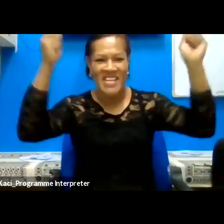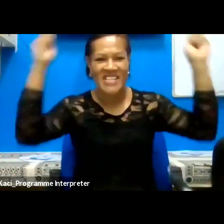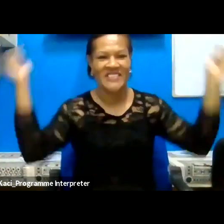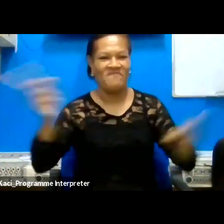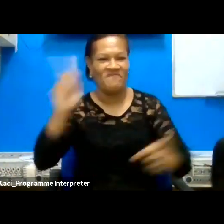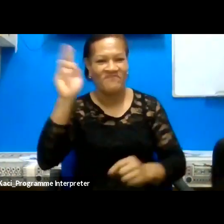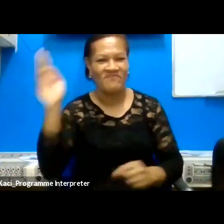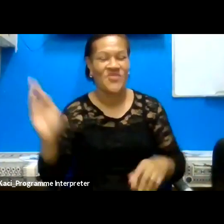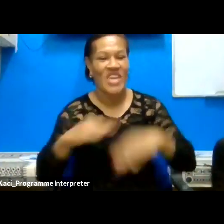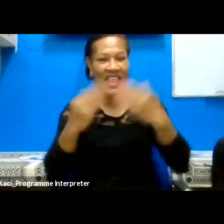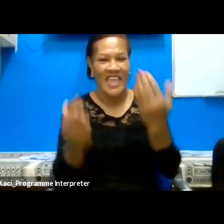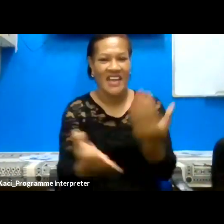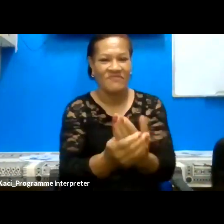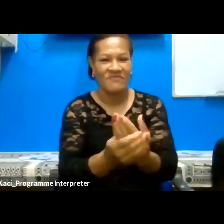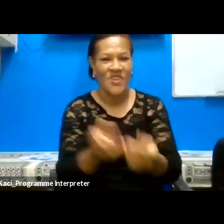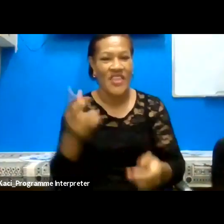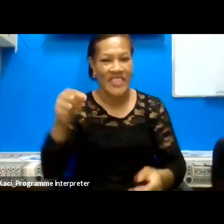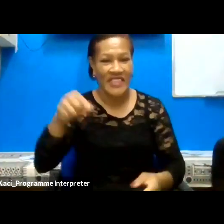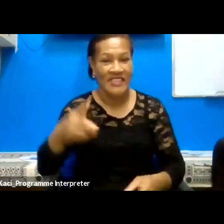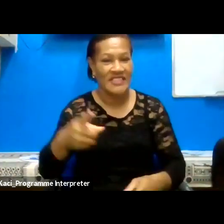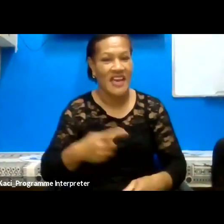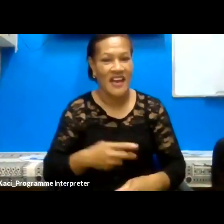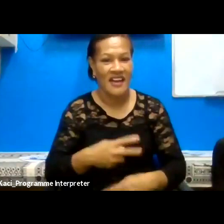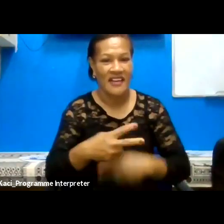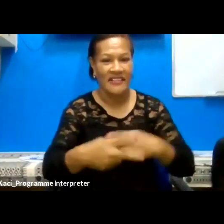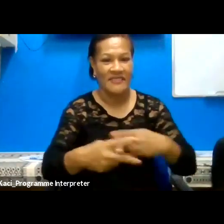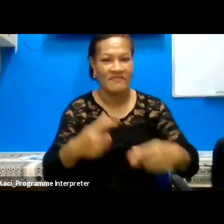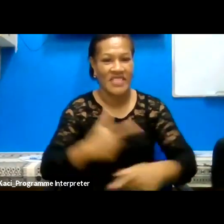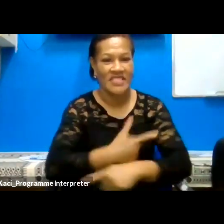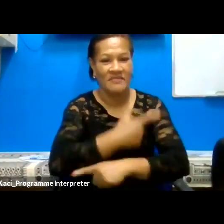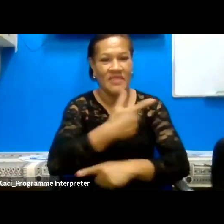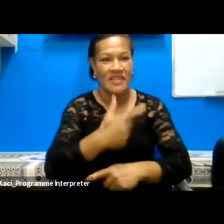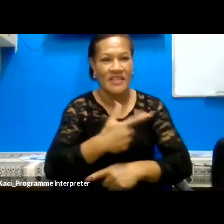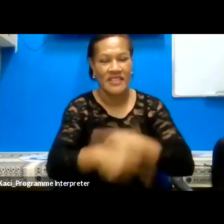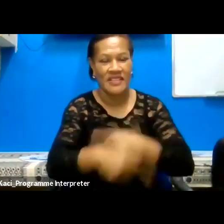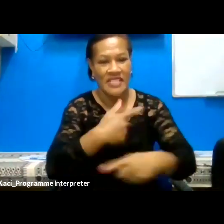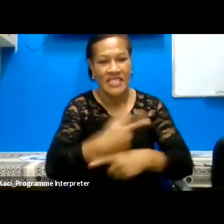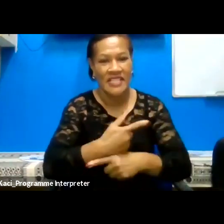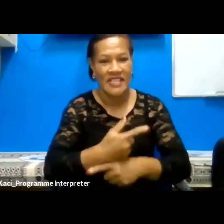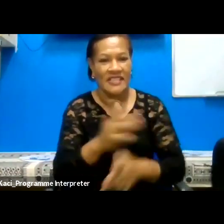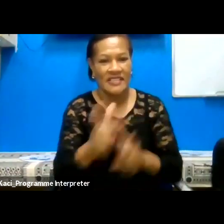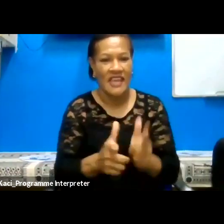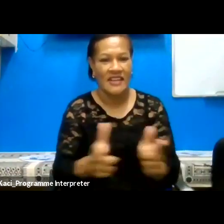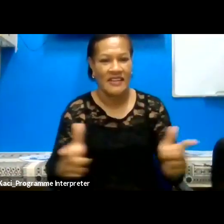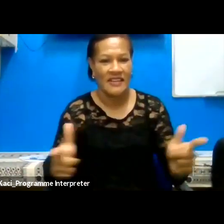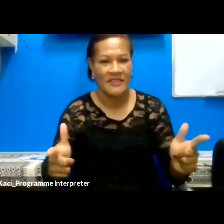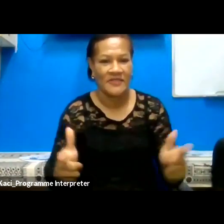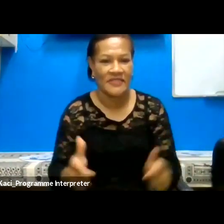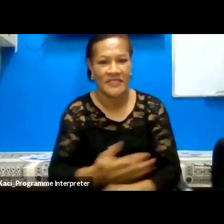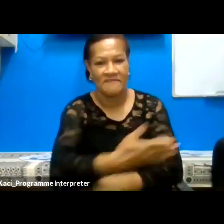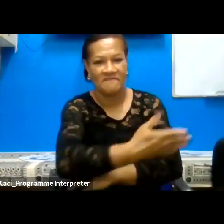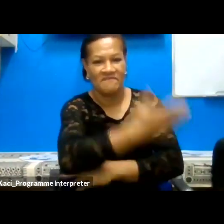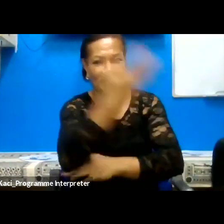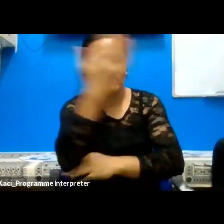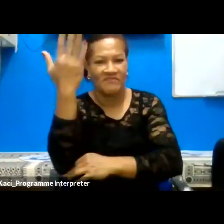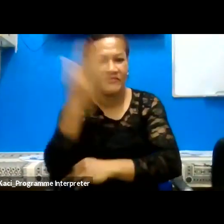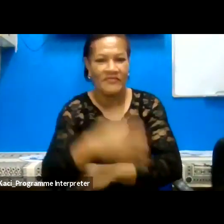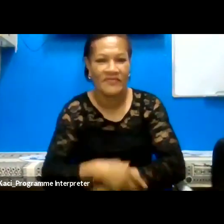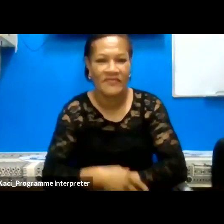right citizenship. Just like all of us, we are having. So